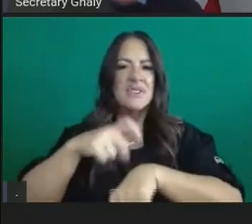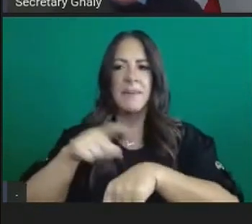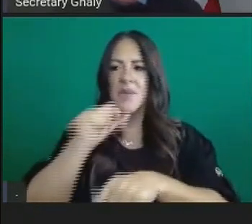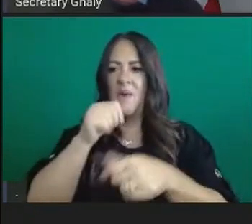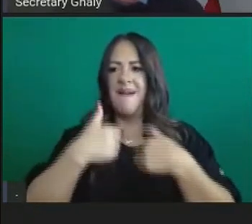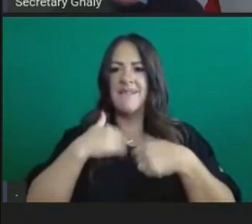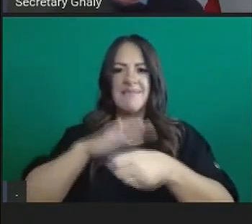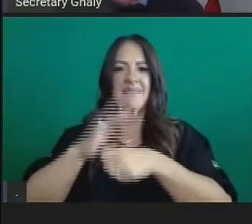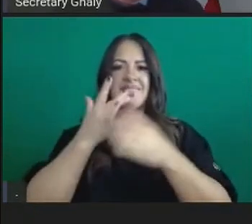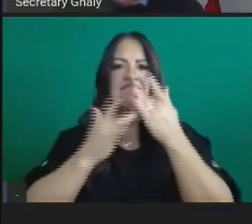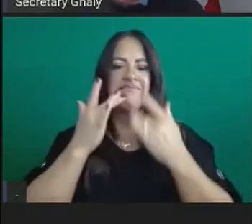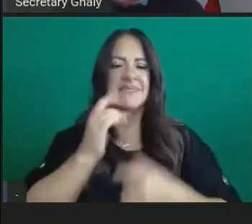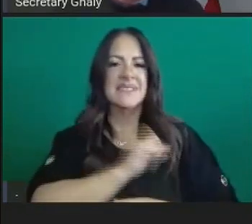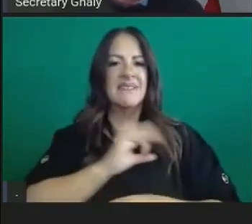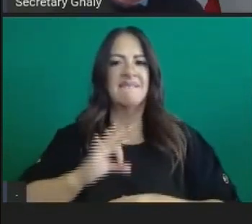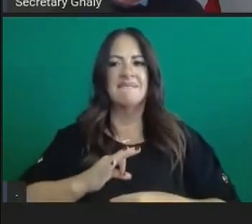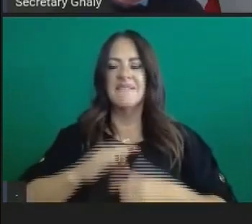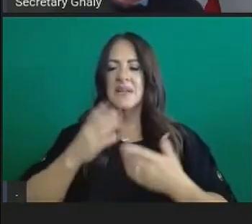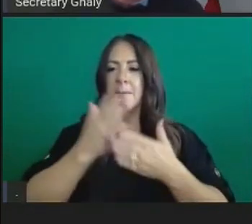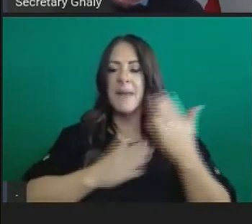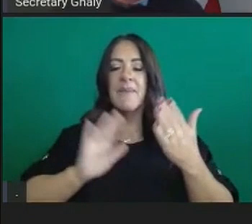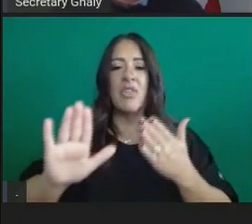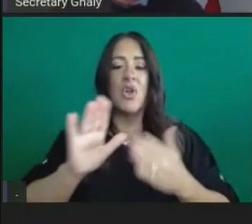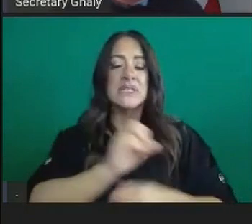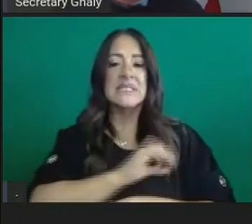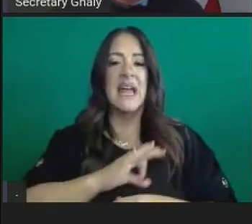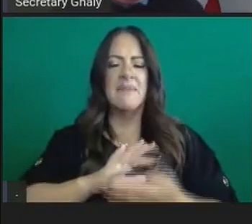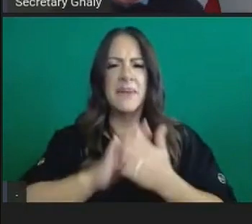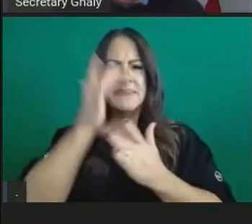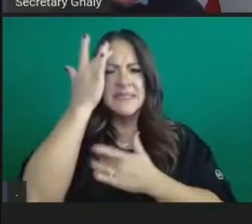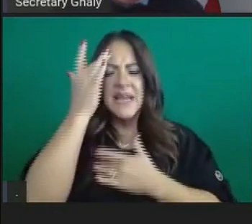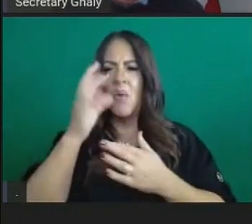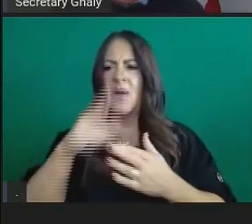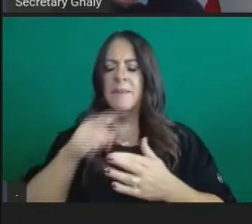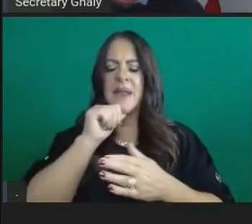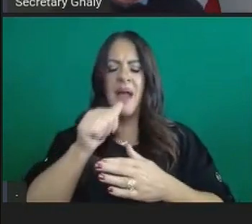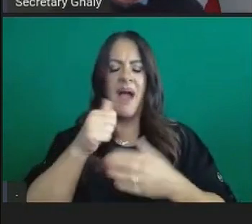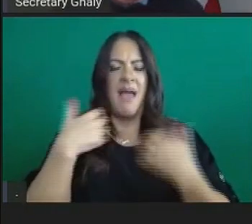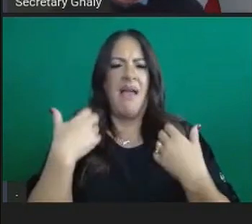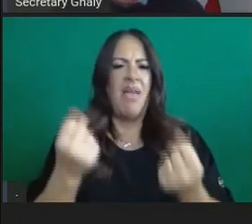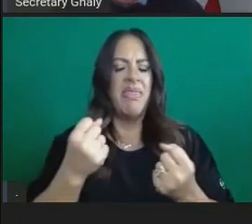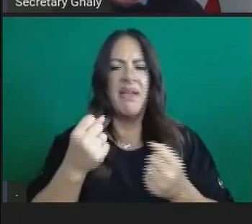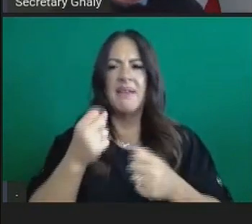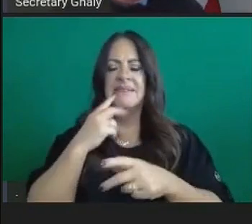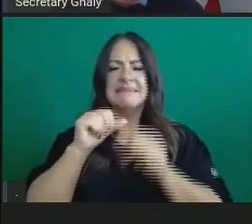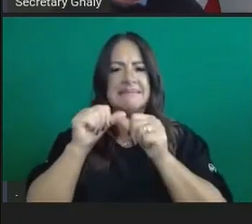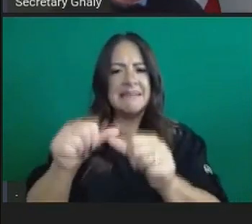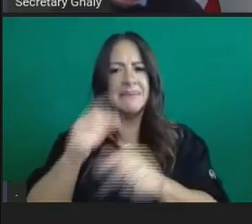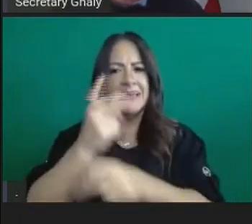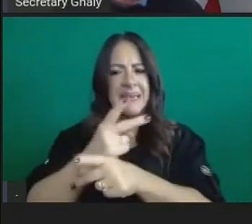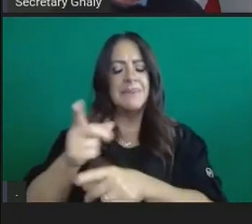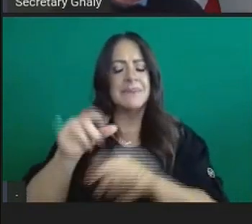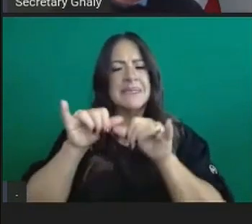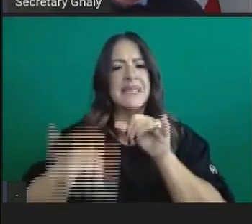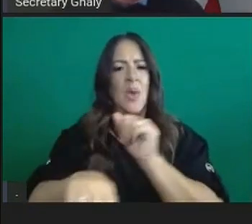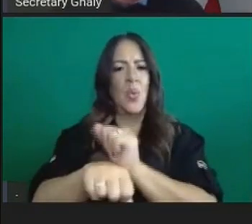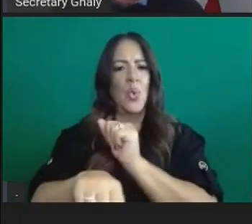WHERE THERE'S A GREAT IMPACT THAT HAVE HAD A HARD TIME